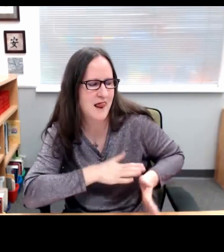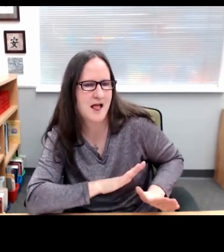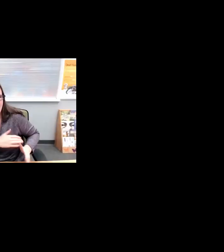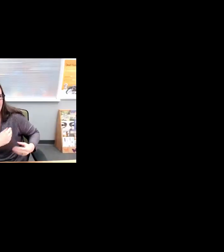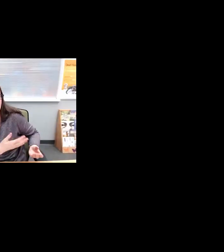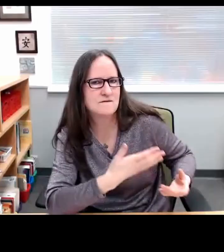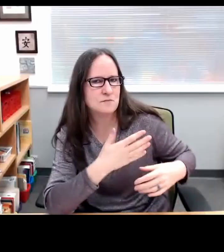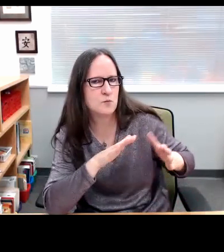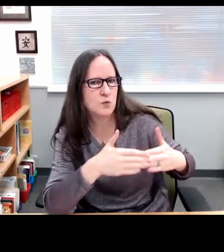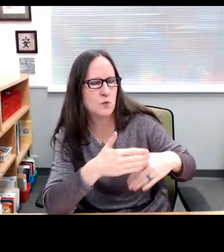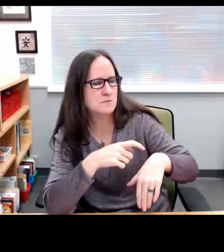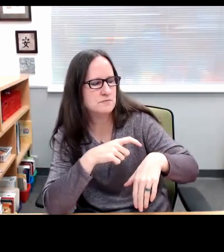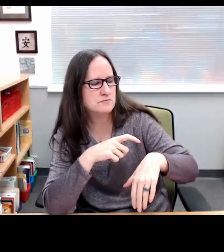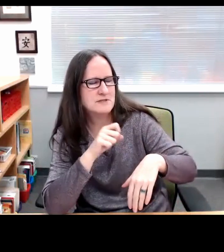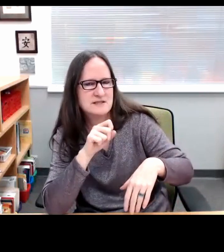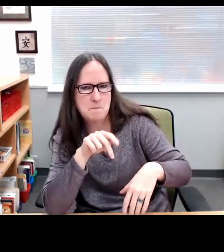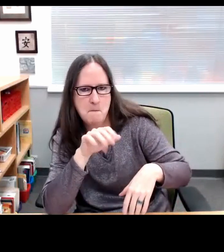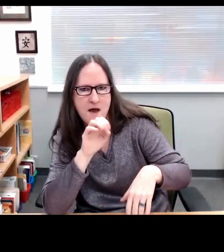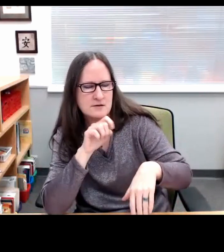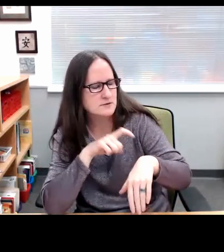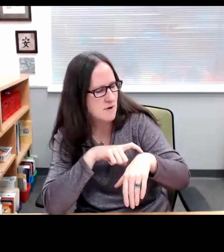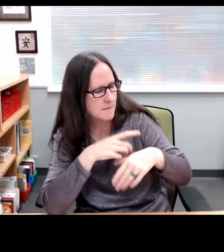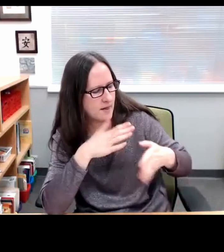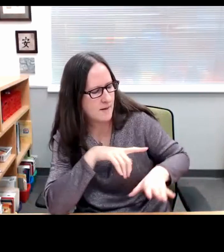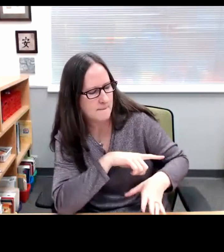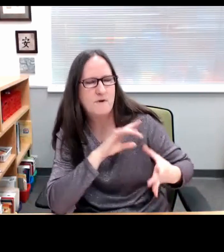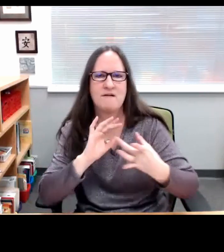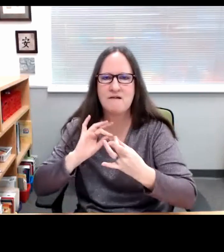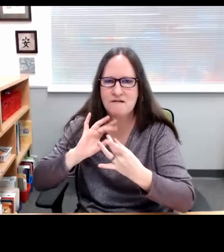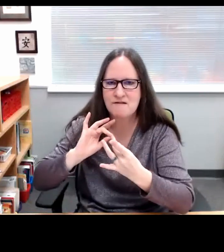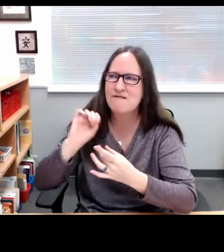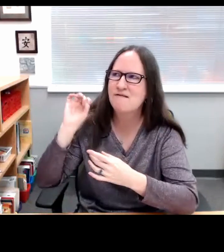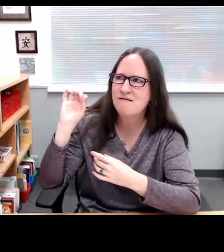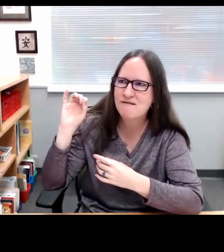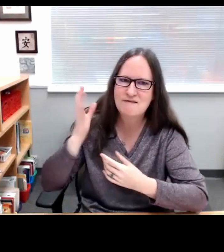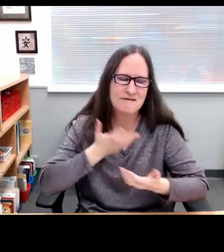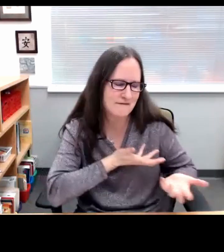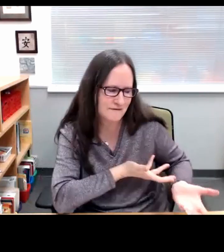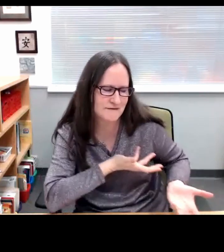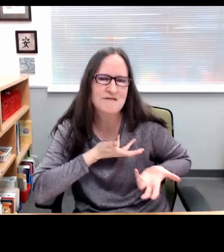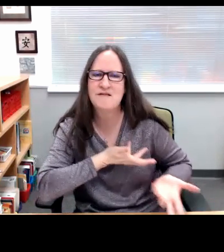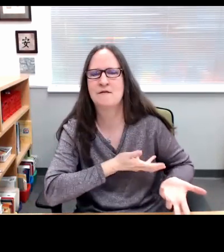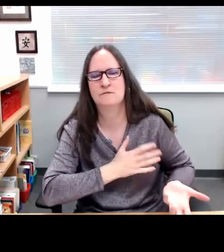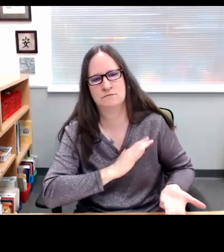him and taking over the story. Itʻs giving the child the space and the time to let him make his